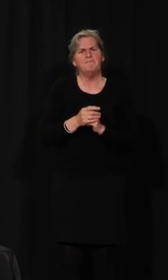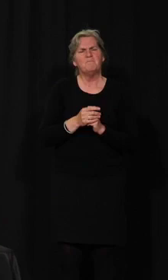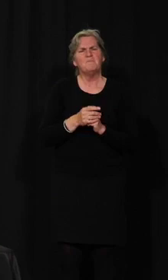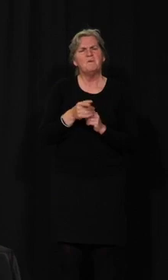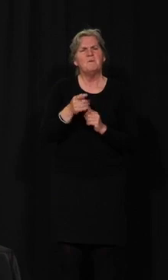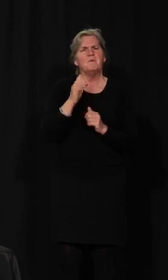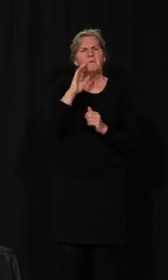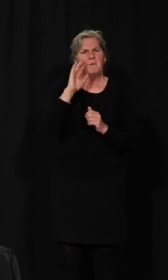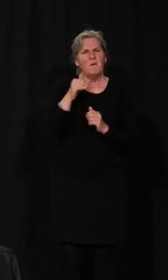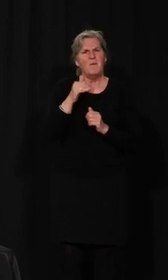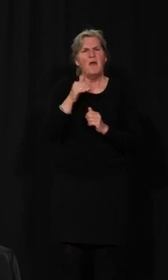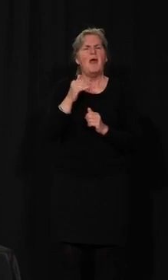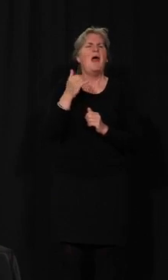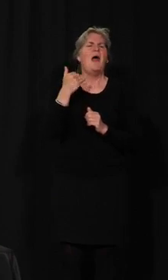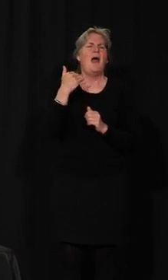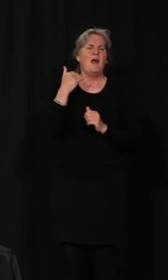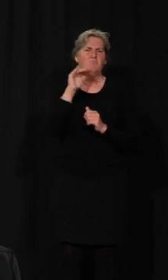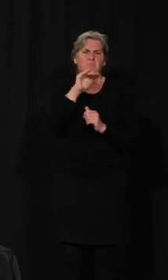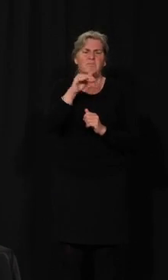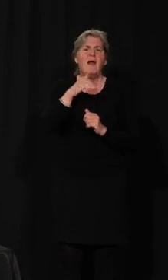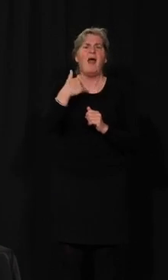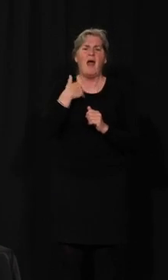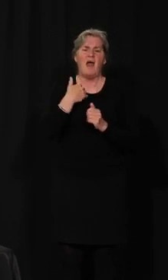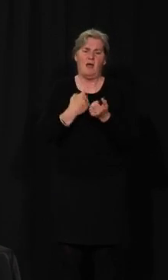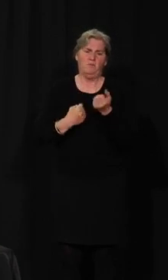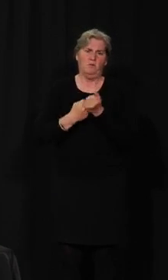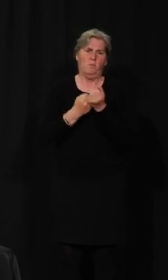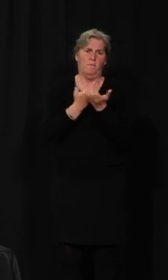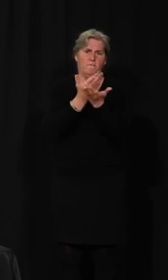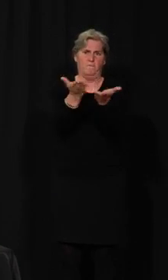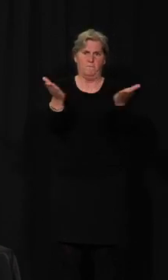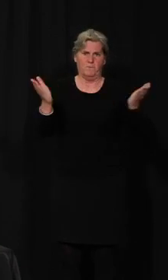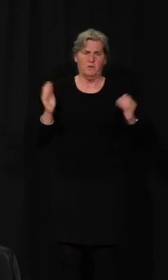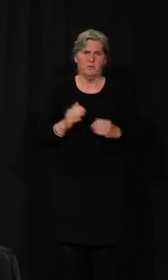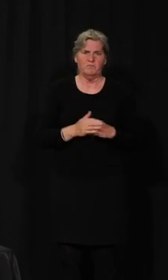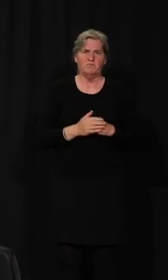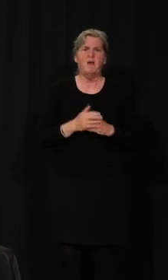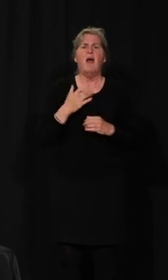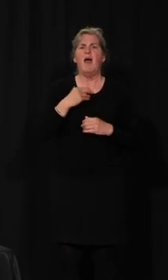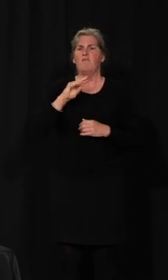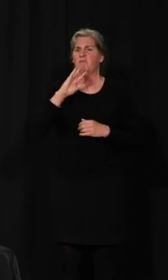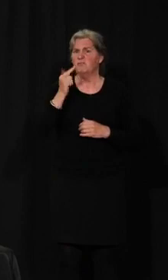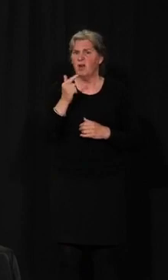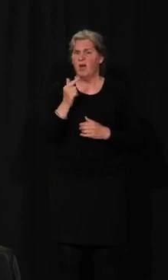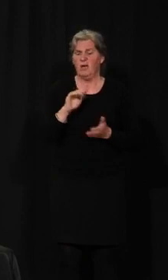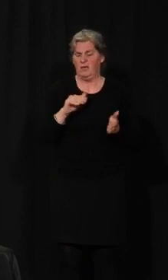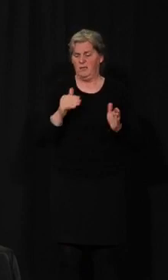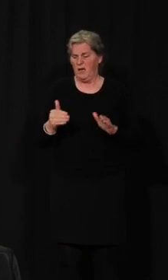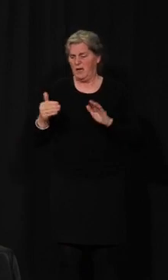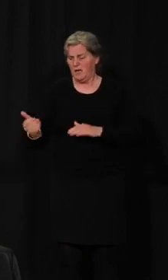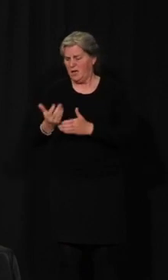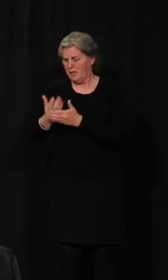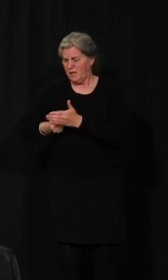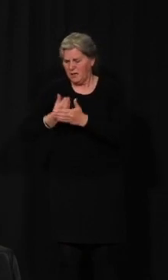supports in place for Yukoners. We're seeing drug related deaths on the rise, and an increase in